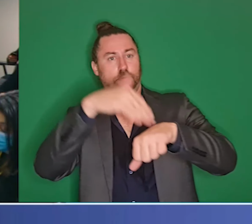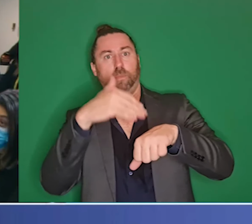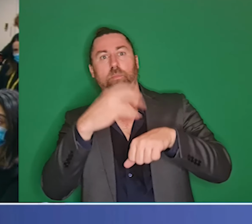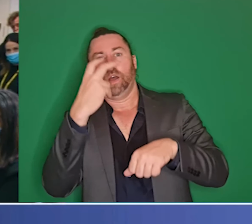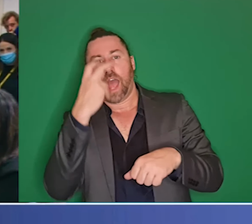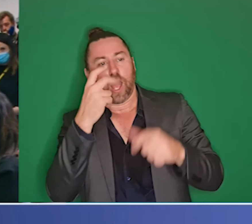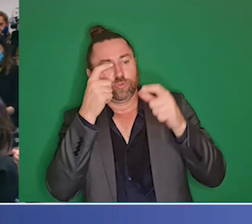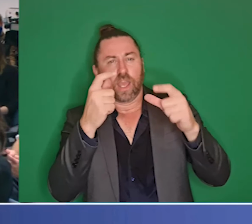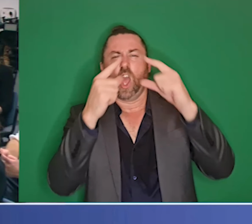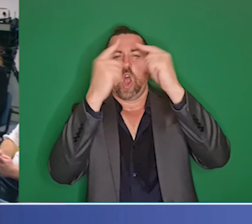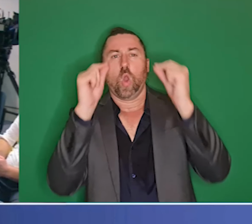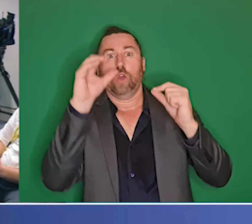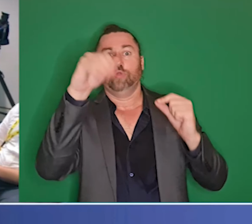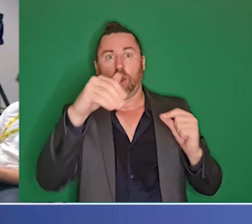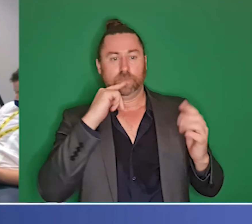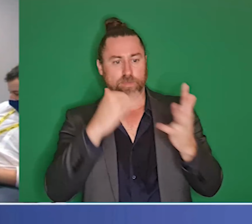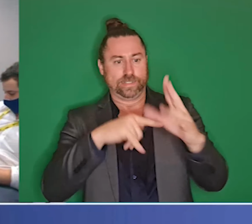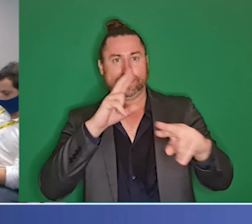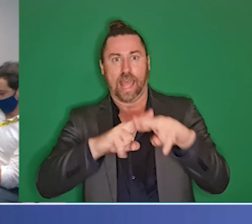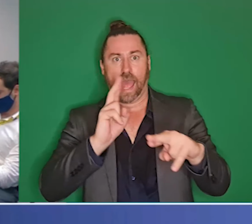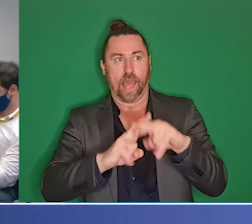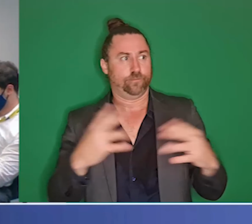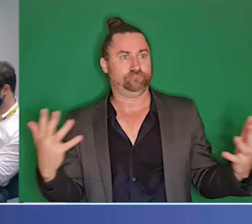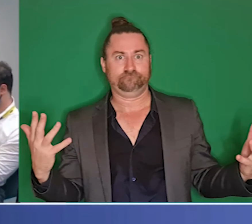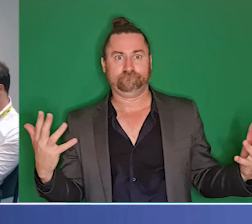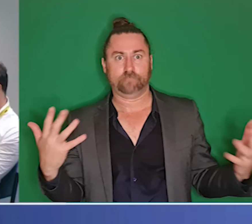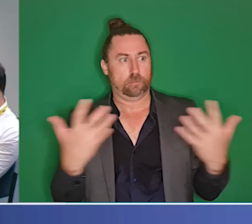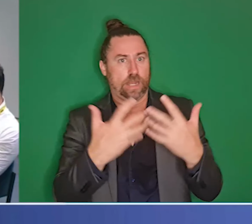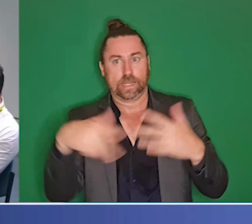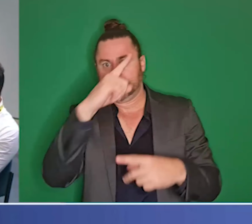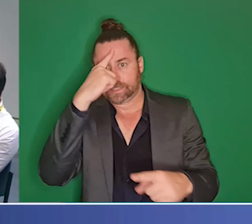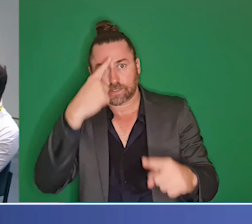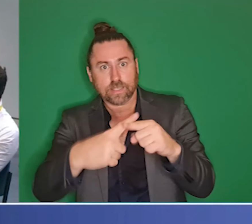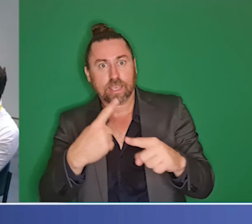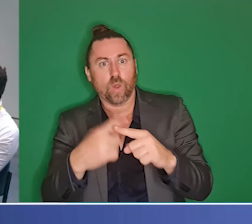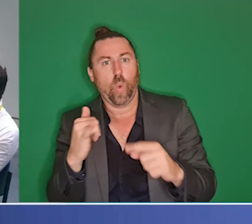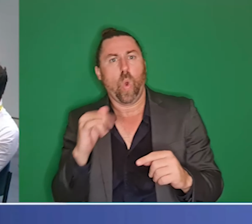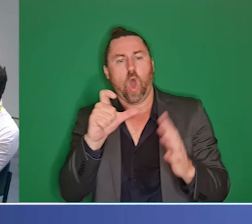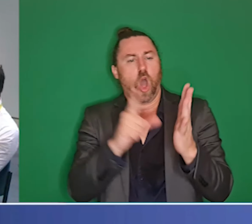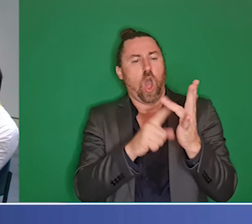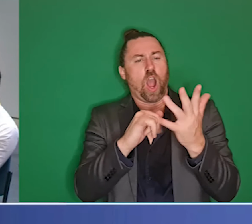at the moment is lack of staff. Many are off sick with the virus or they're isolating because they're in contact.